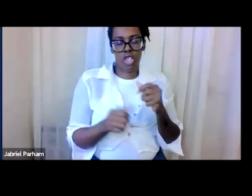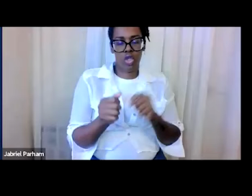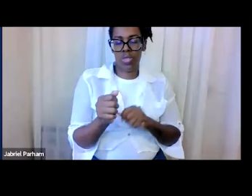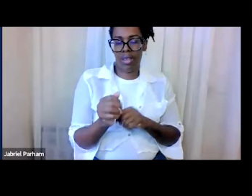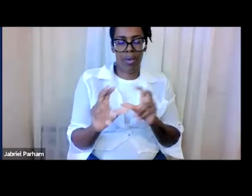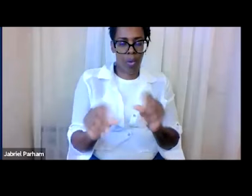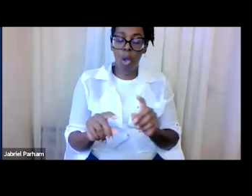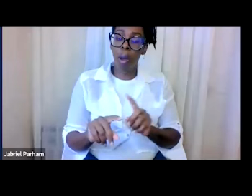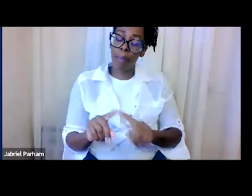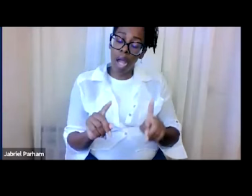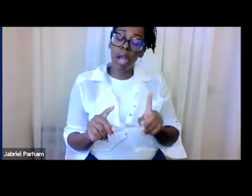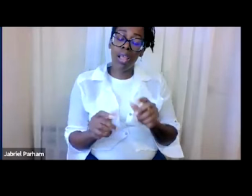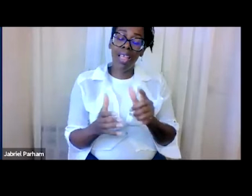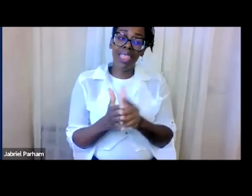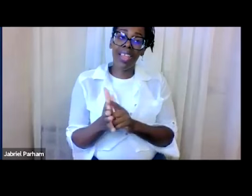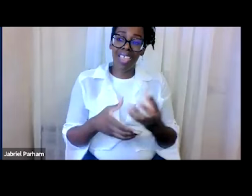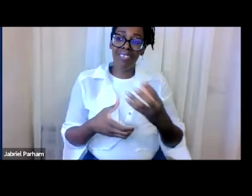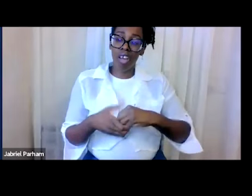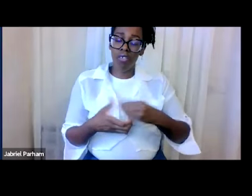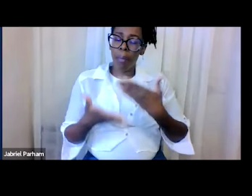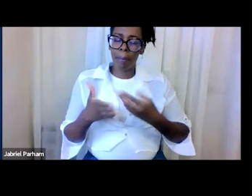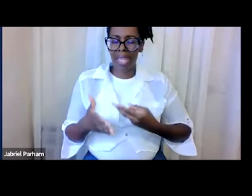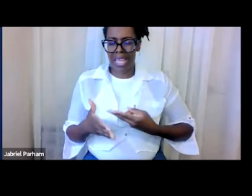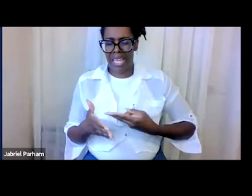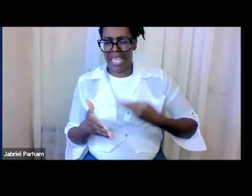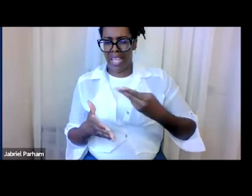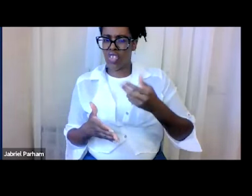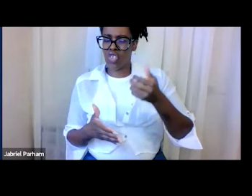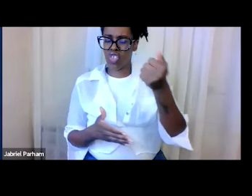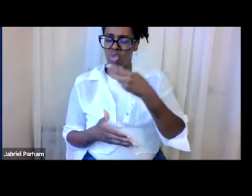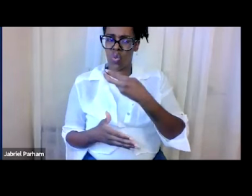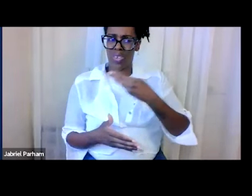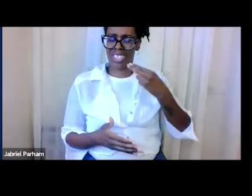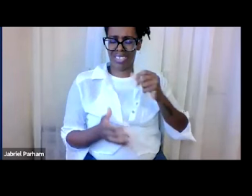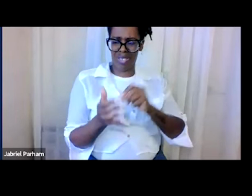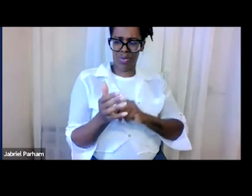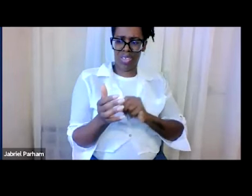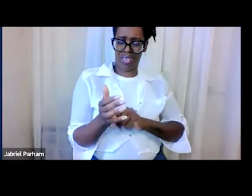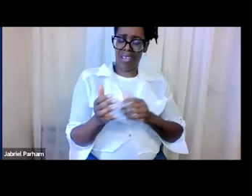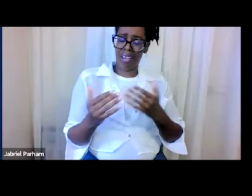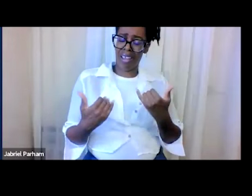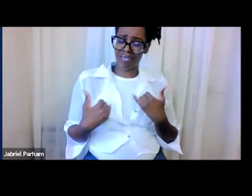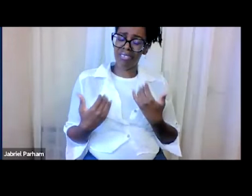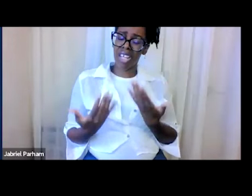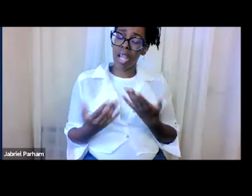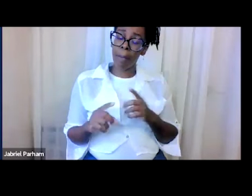including legal involvement, may increase suicide risk overall. So again, it's really being aware that this is a risk factor